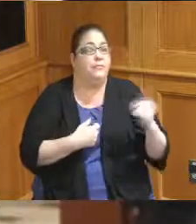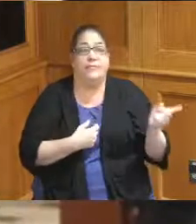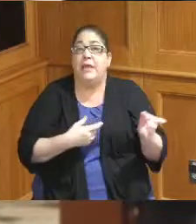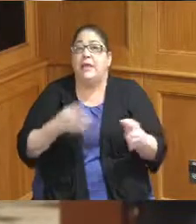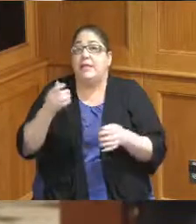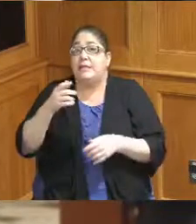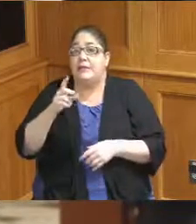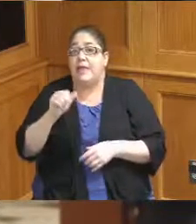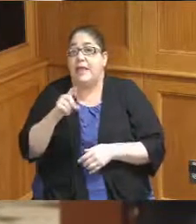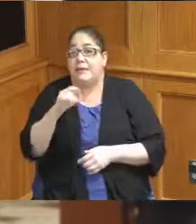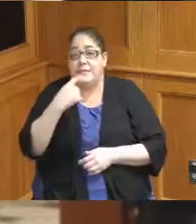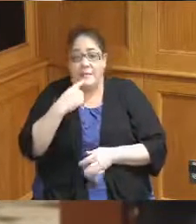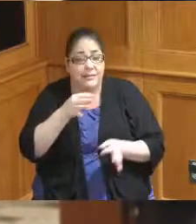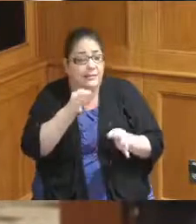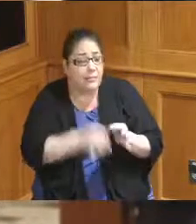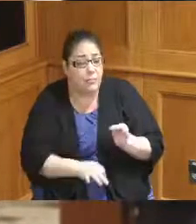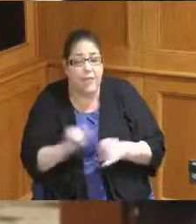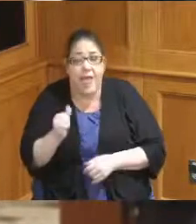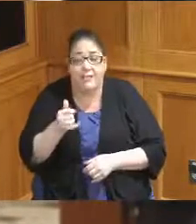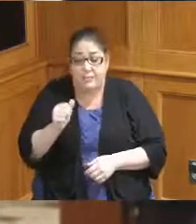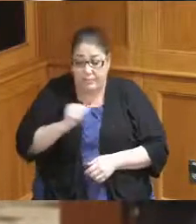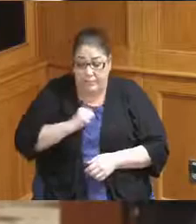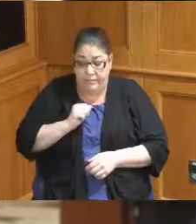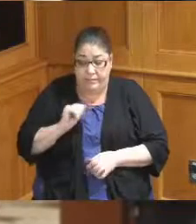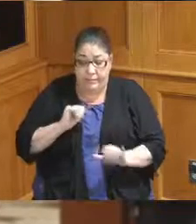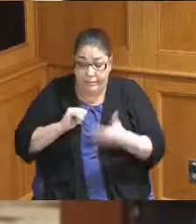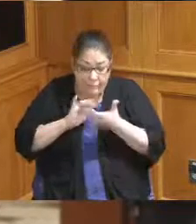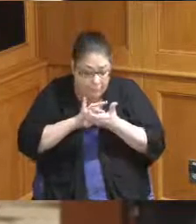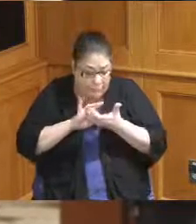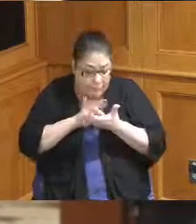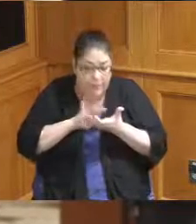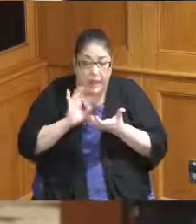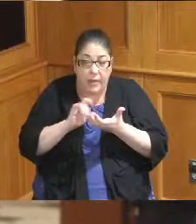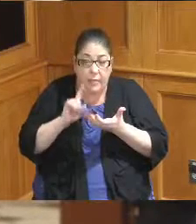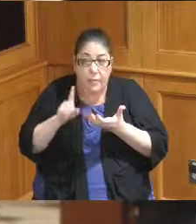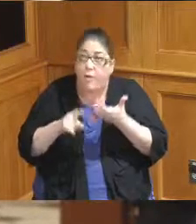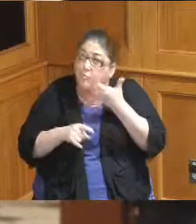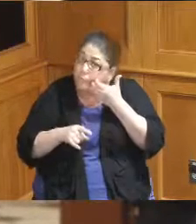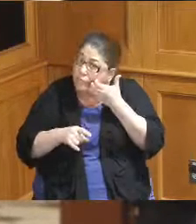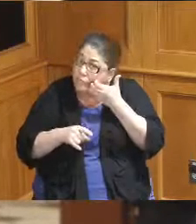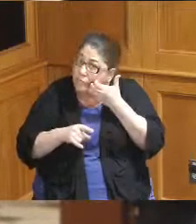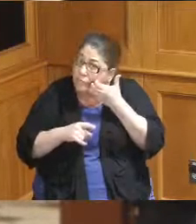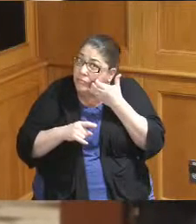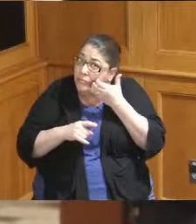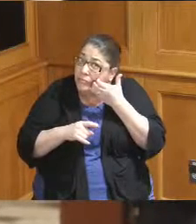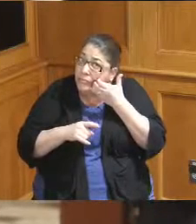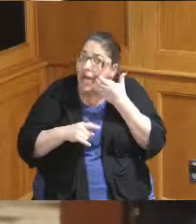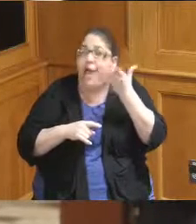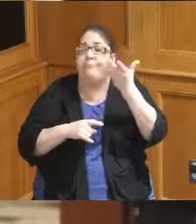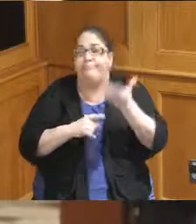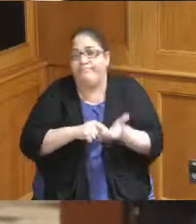system ourselves again making the make the phone call is crazy as it sounds when we make a 911 call